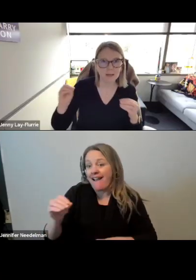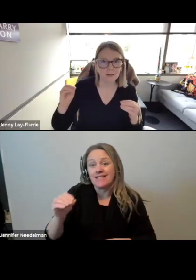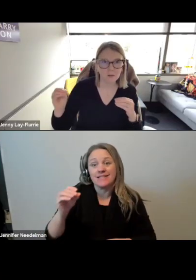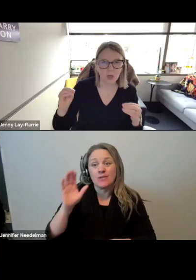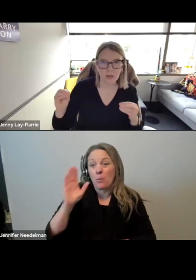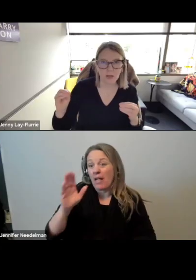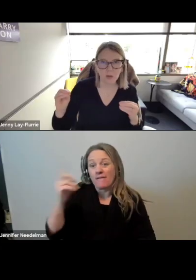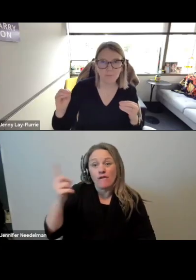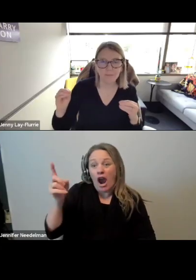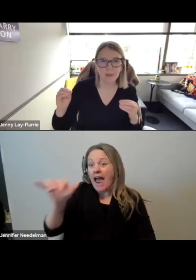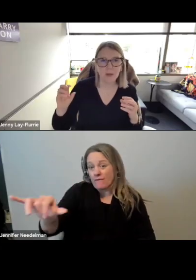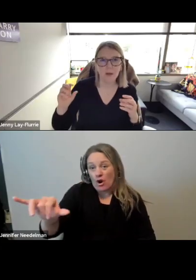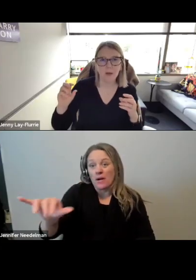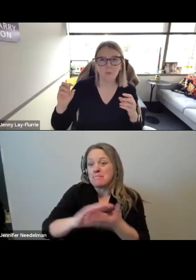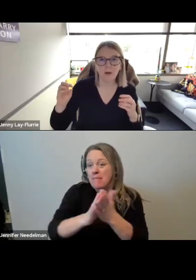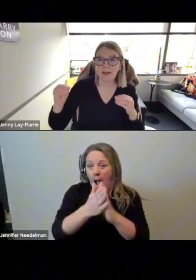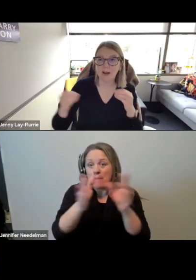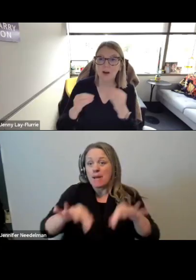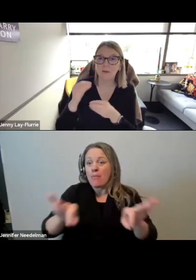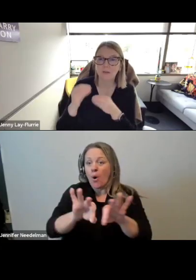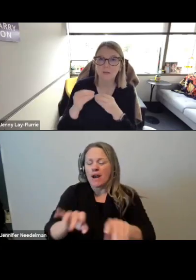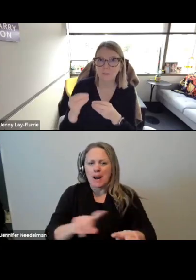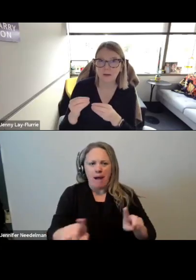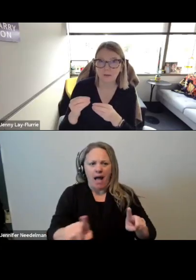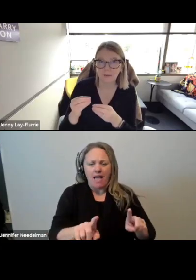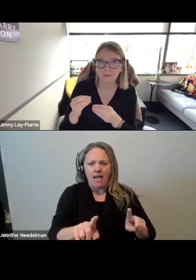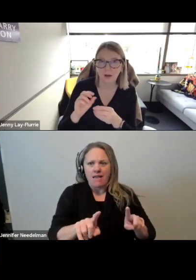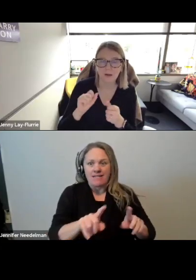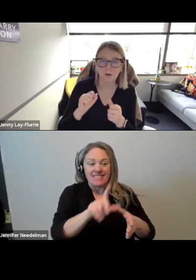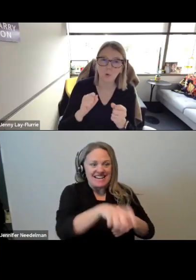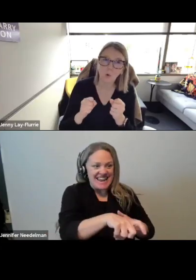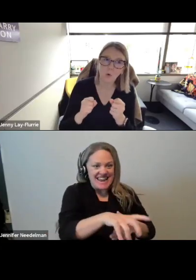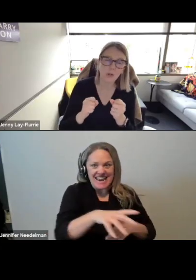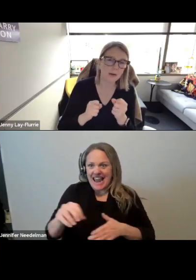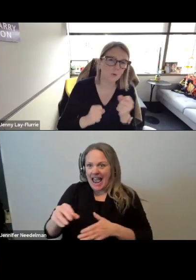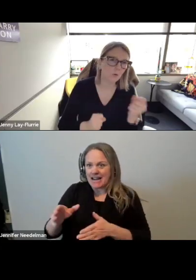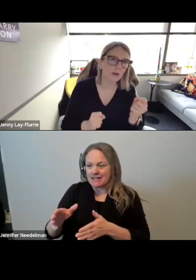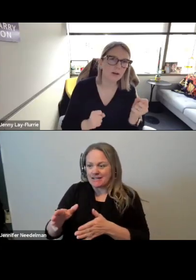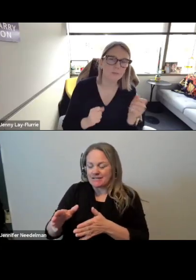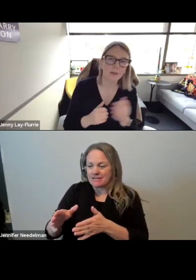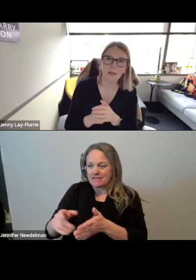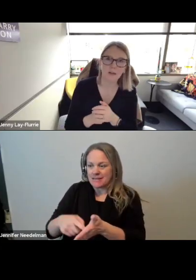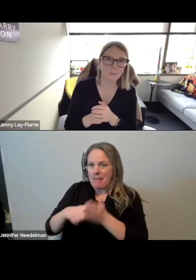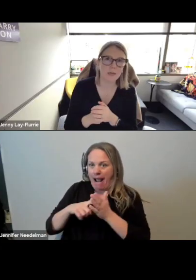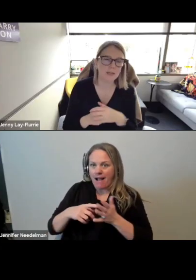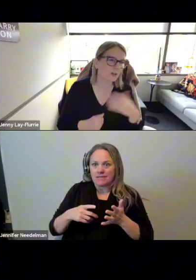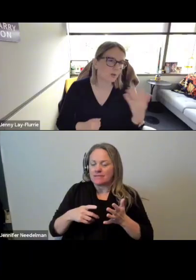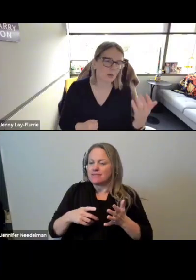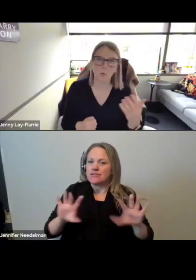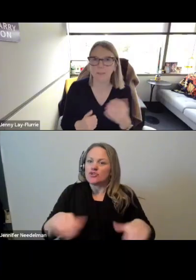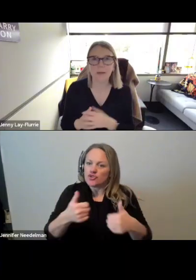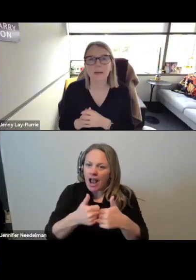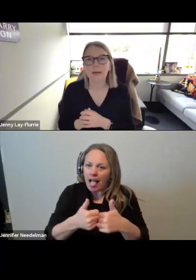and demand is a challenge. What I now have is independence. I can call and organize my kids' pediatric appointment,